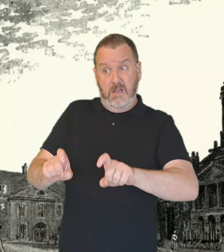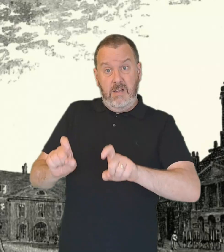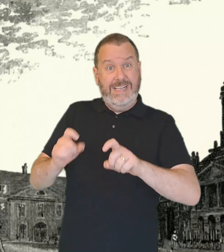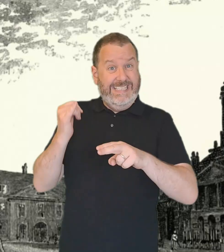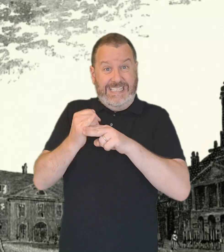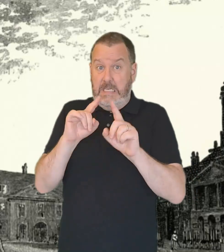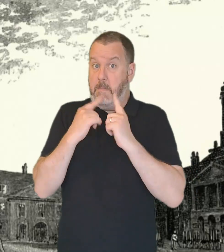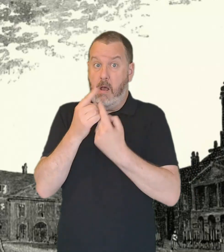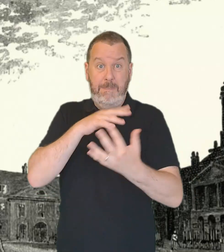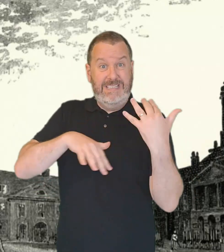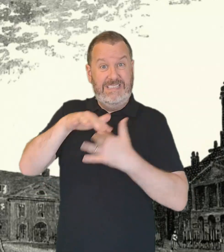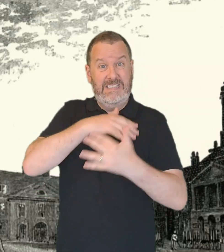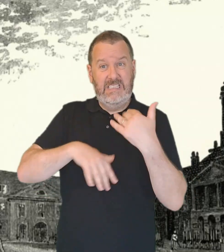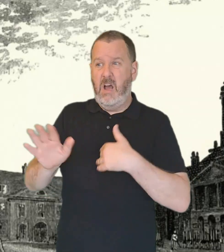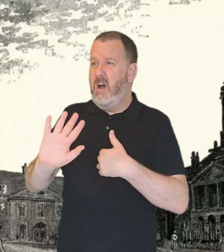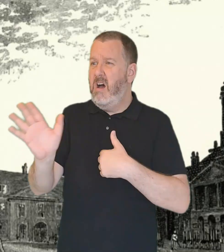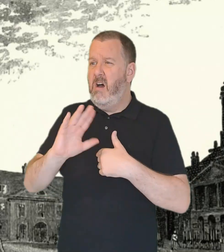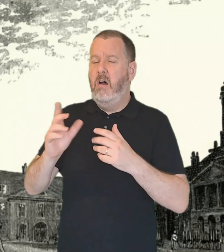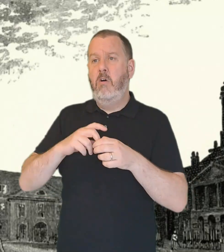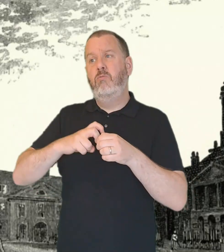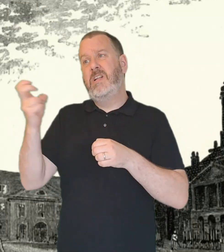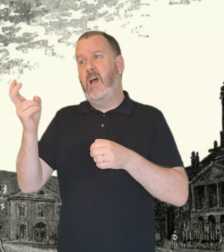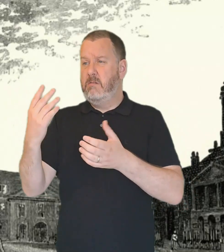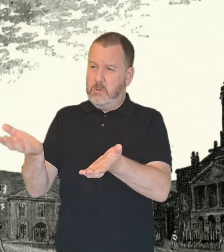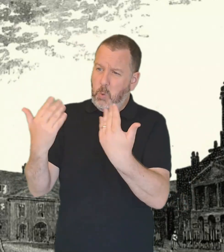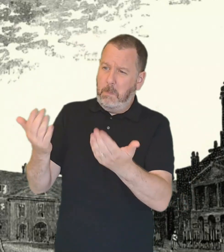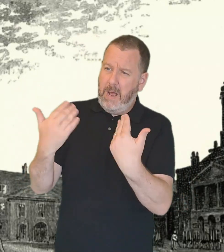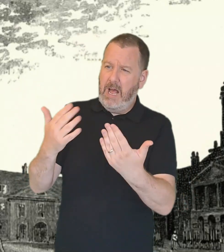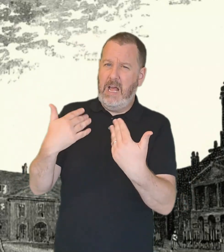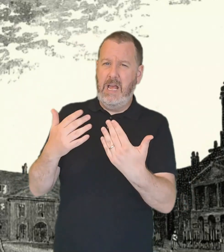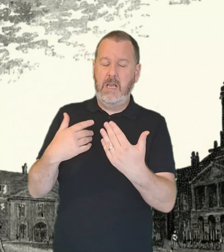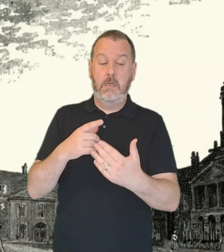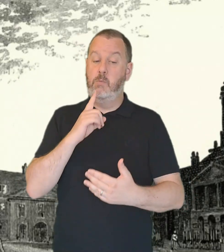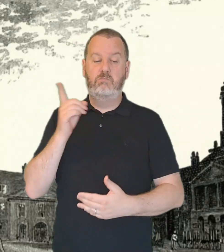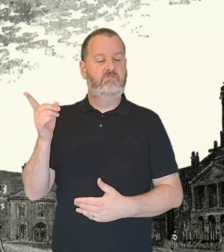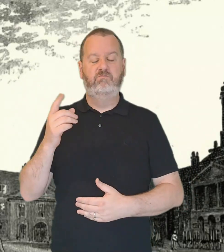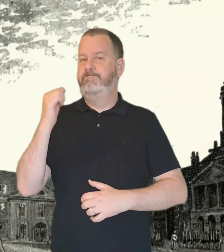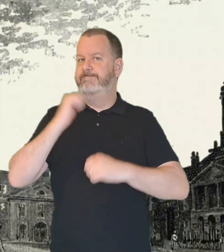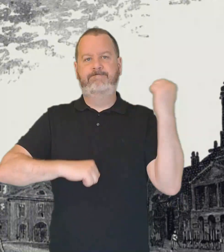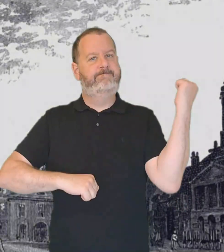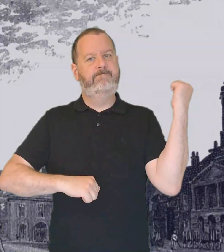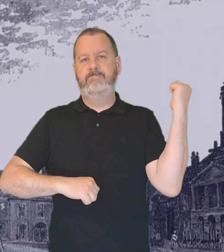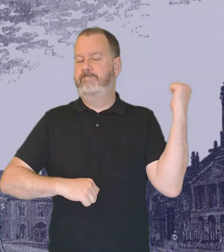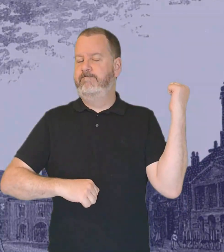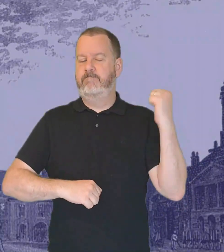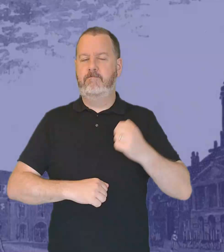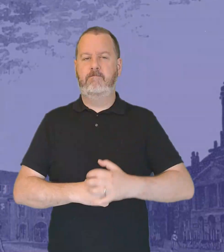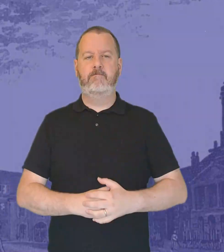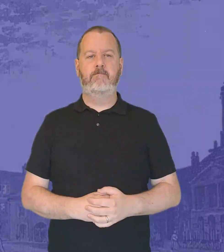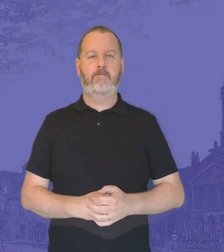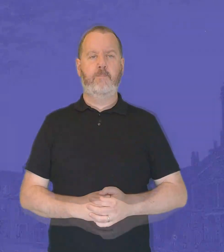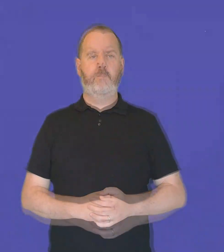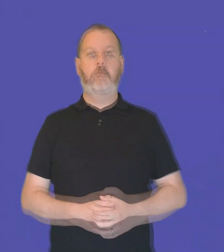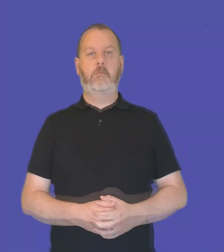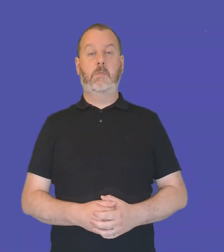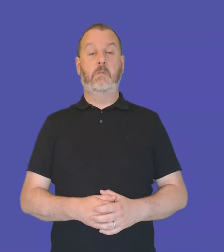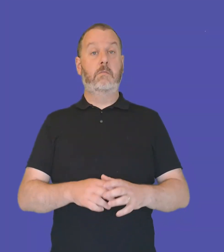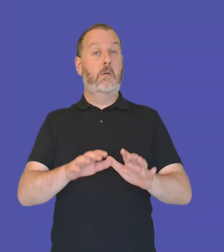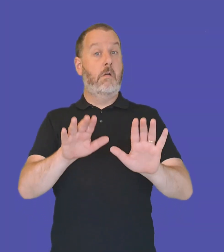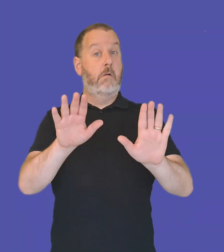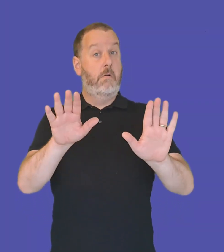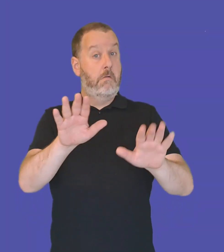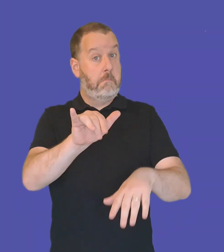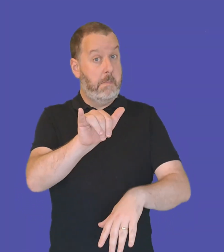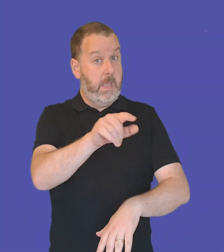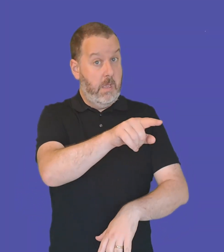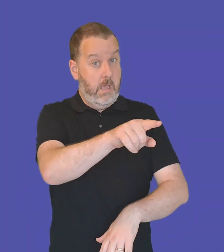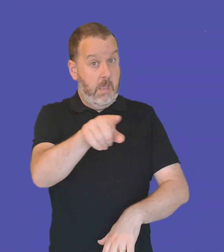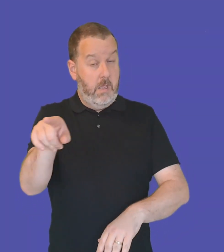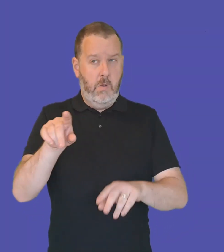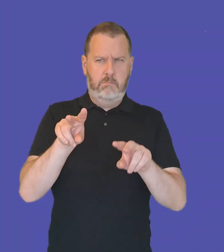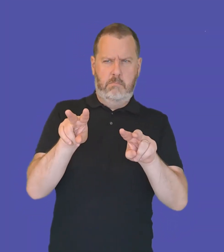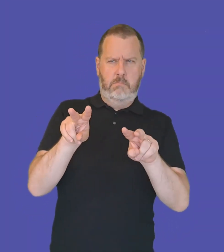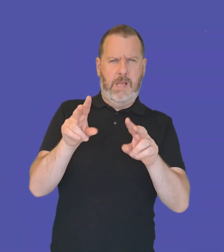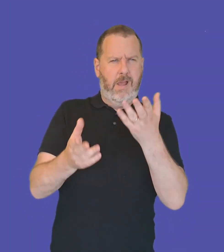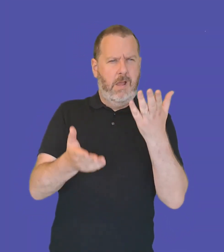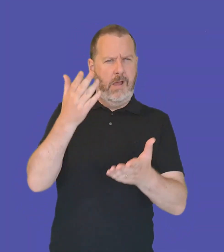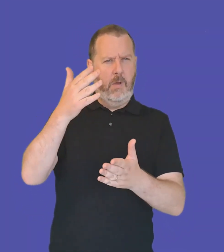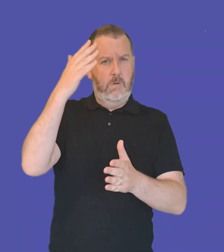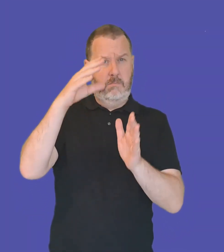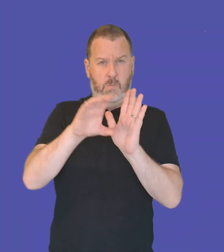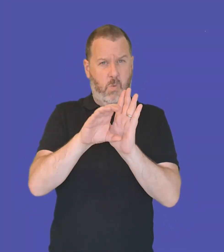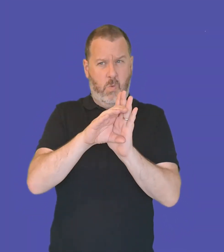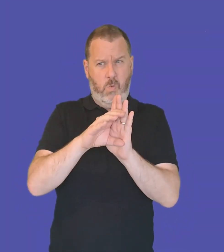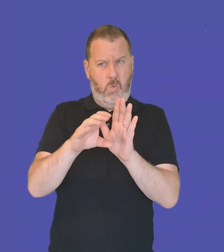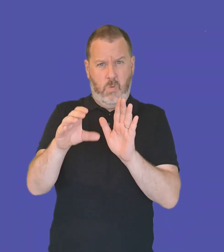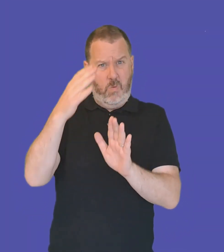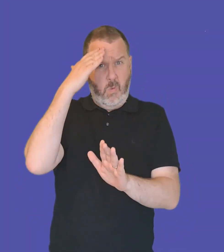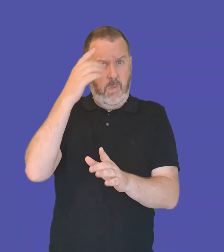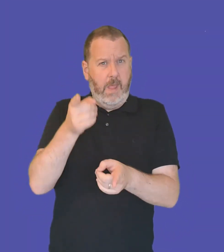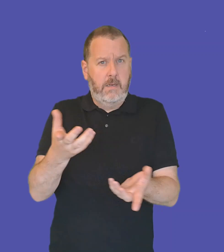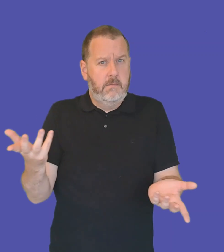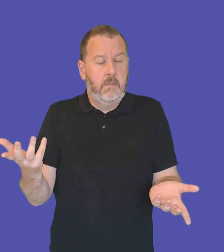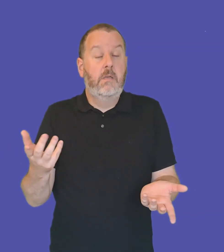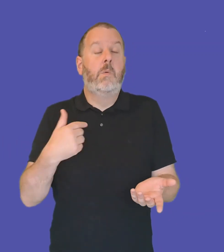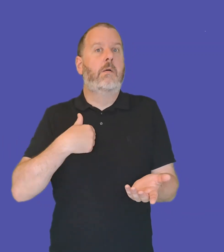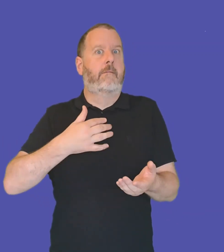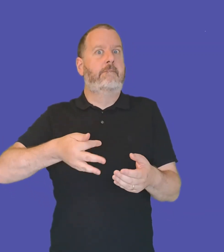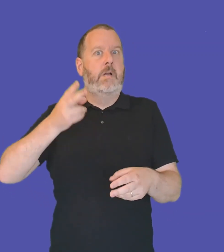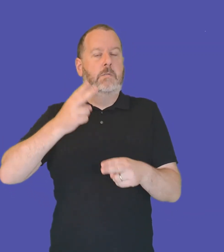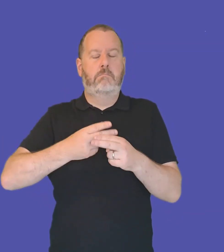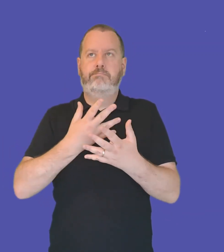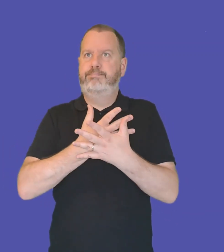John Moore was asked to recall his resignation, but to no avail.